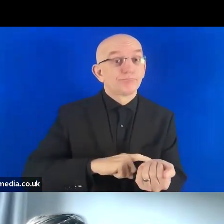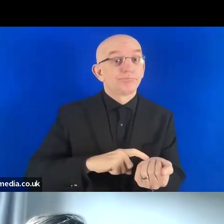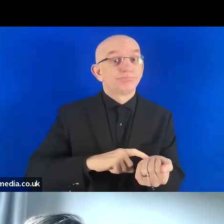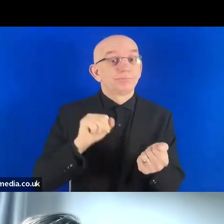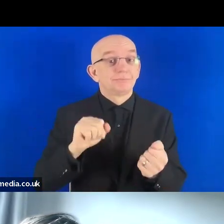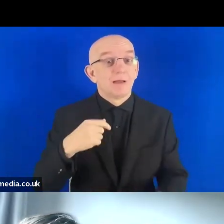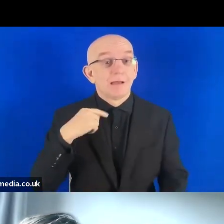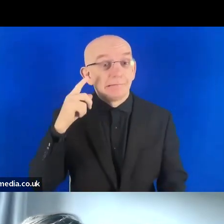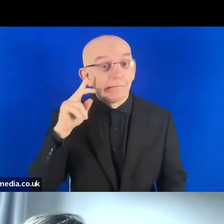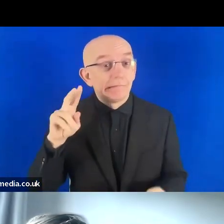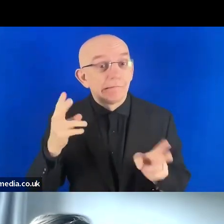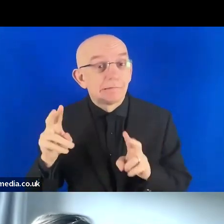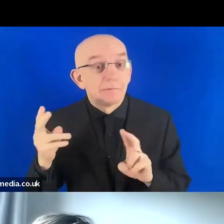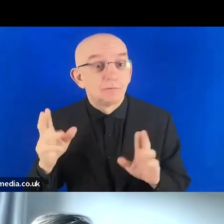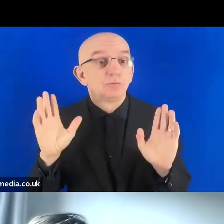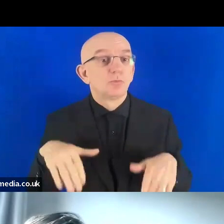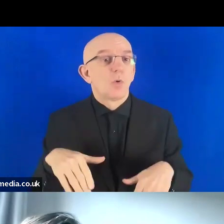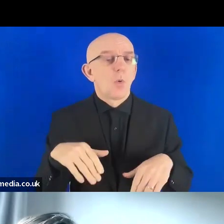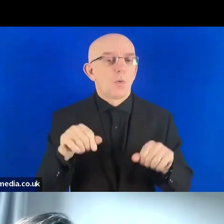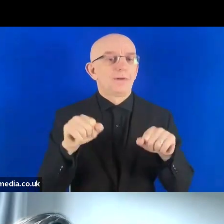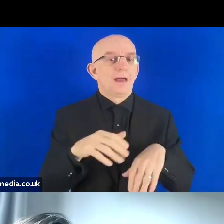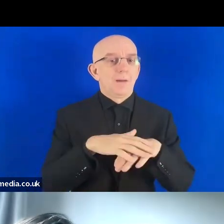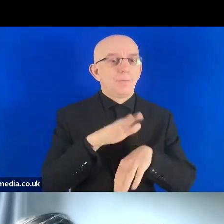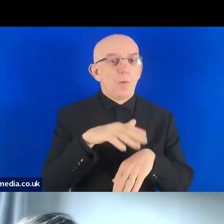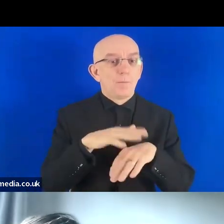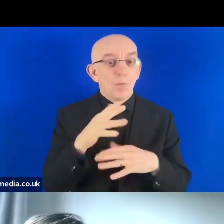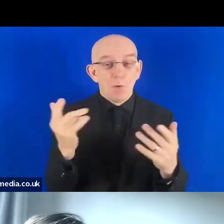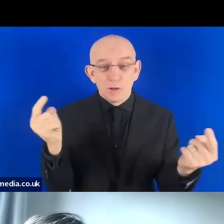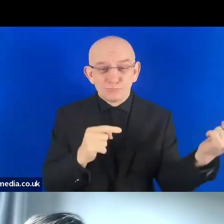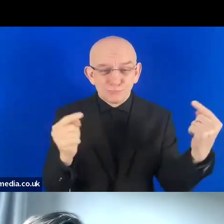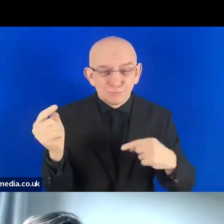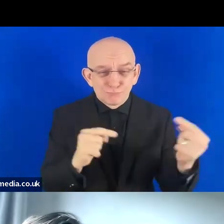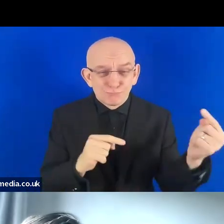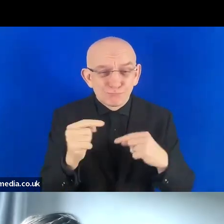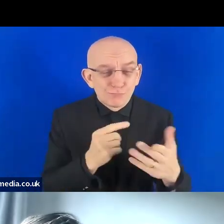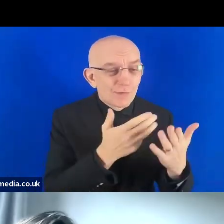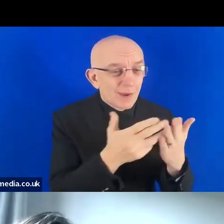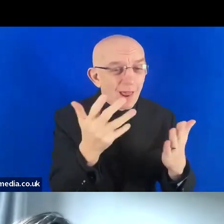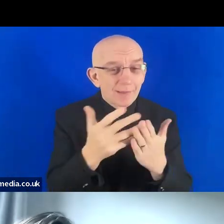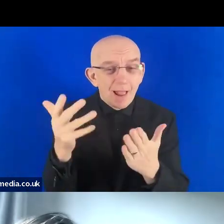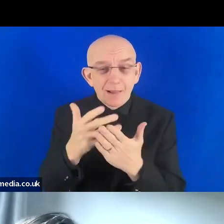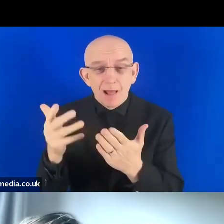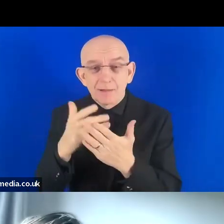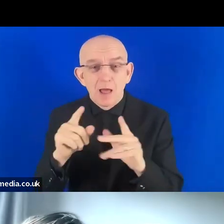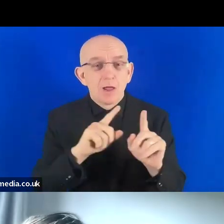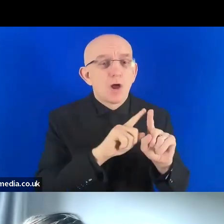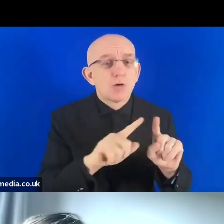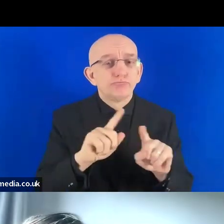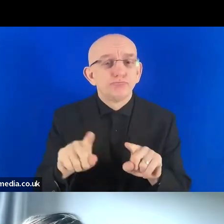No, is a Covid live stretch. That you may have suggested I am to know something that neither do or the,